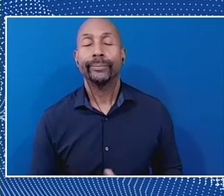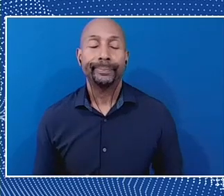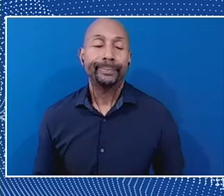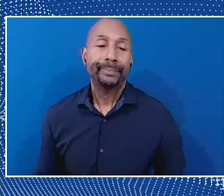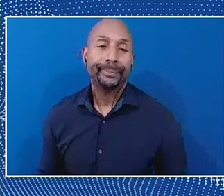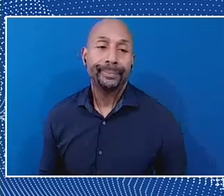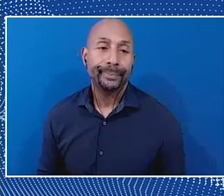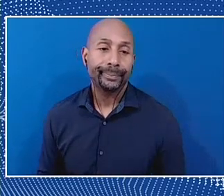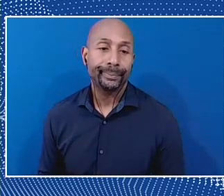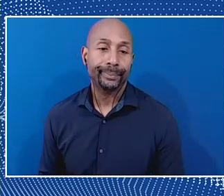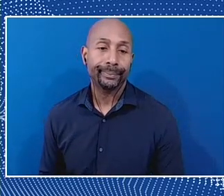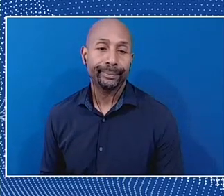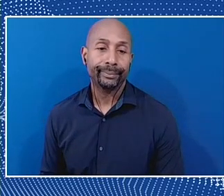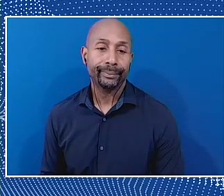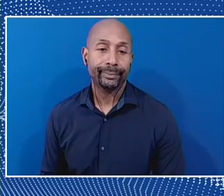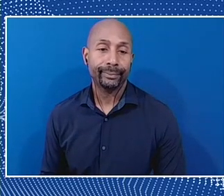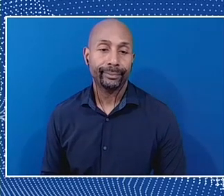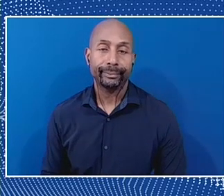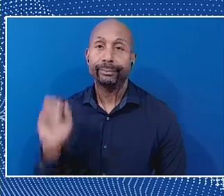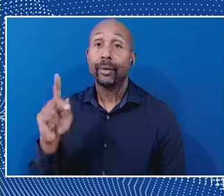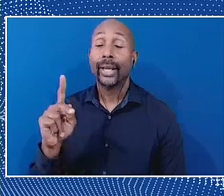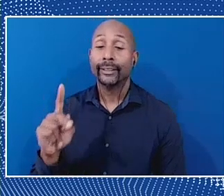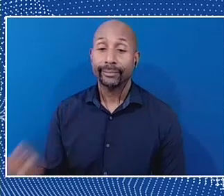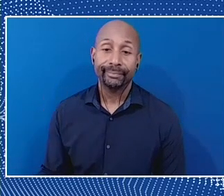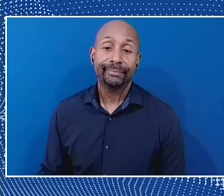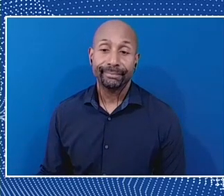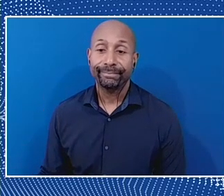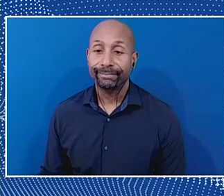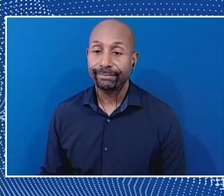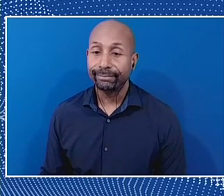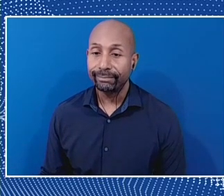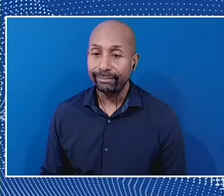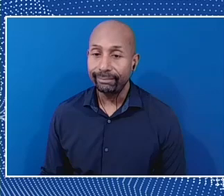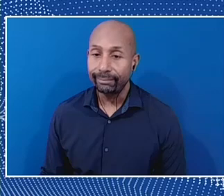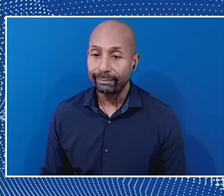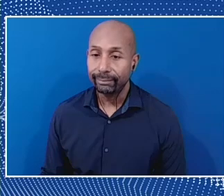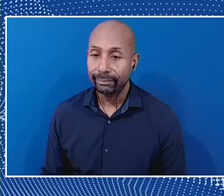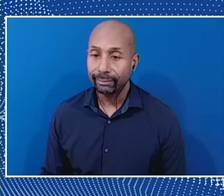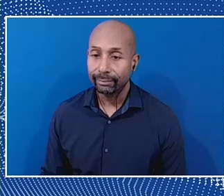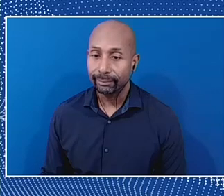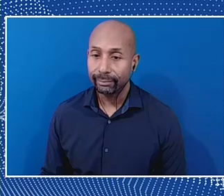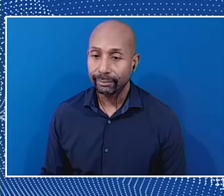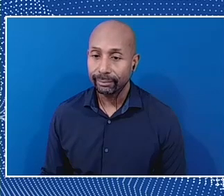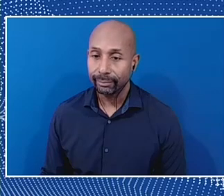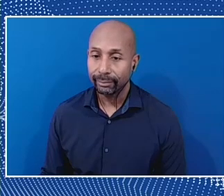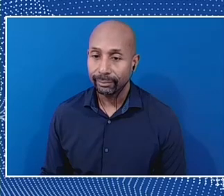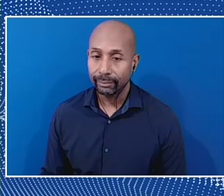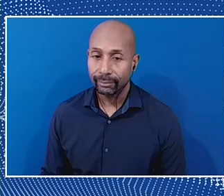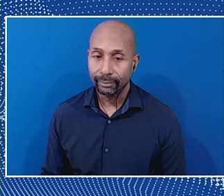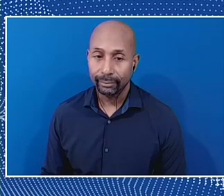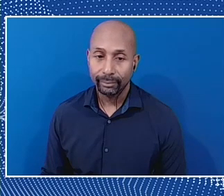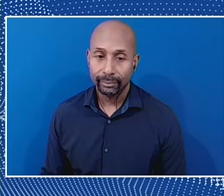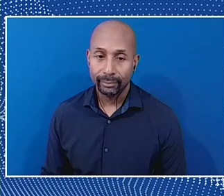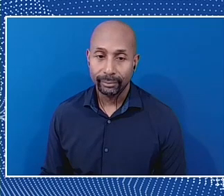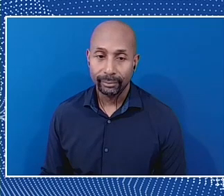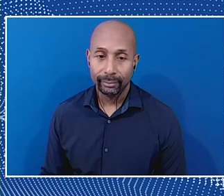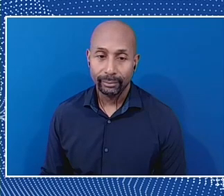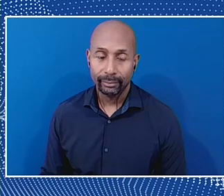So my understanding is we may not have as